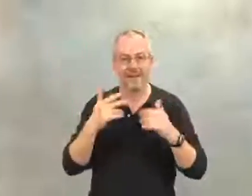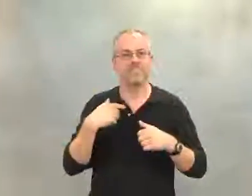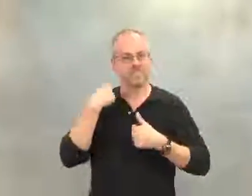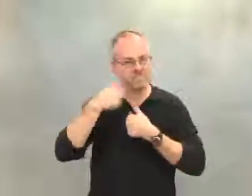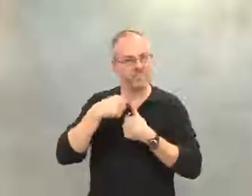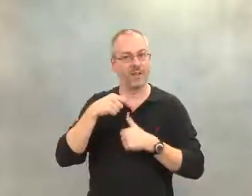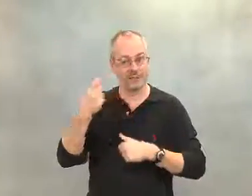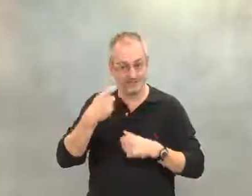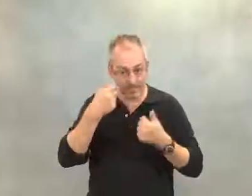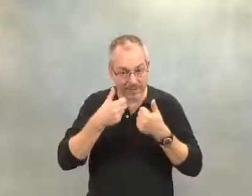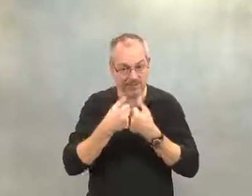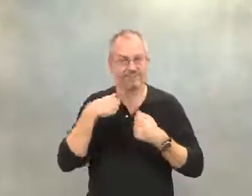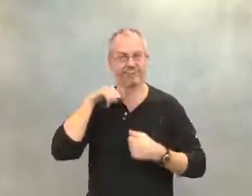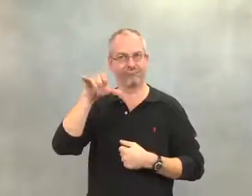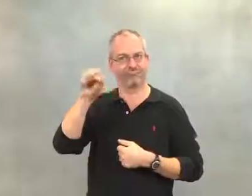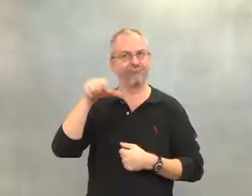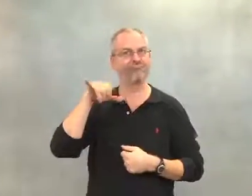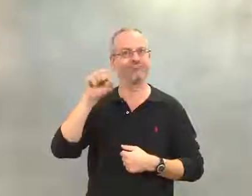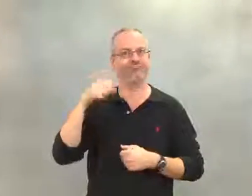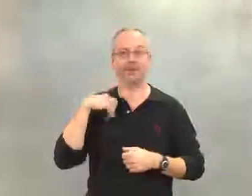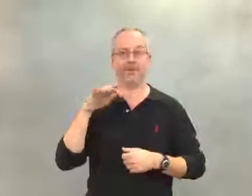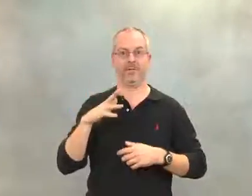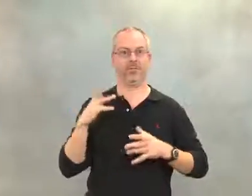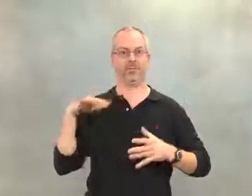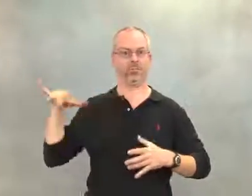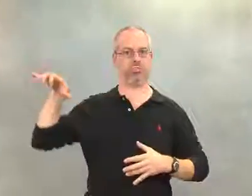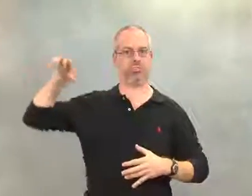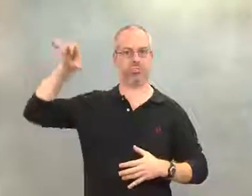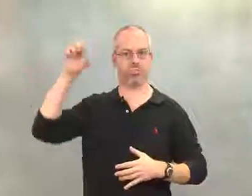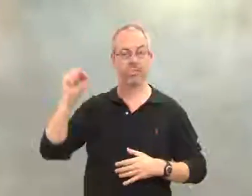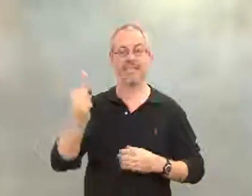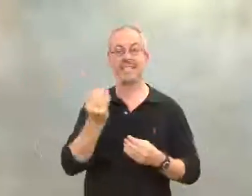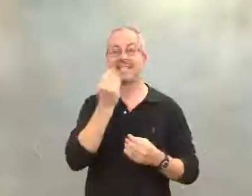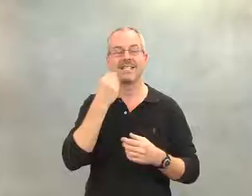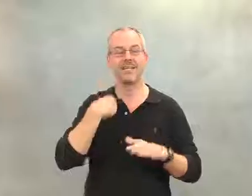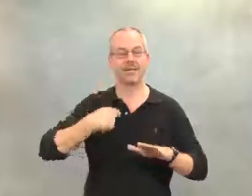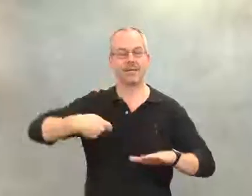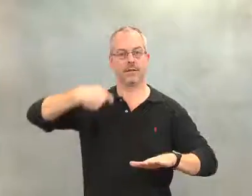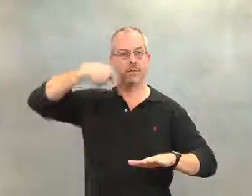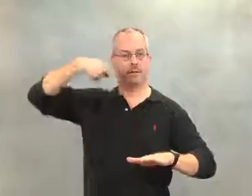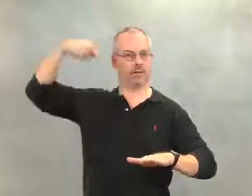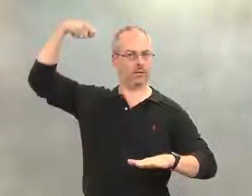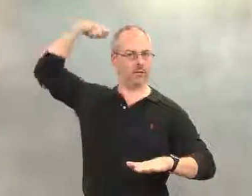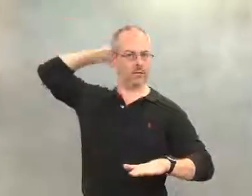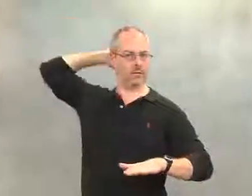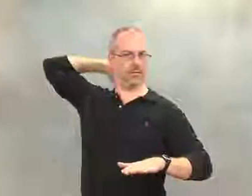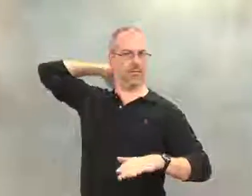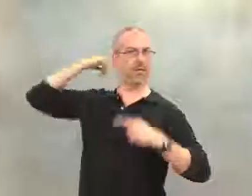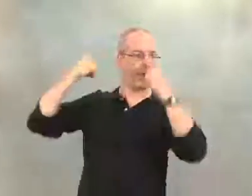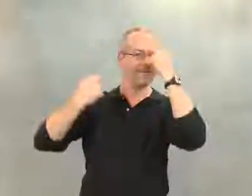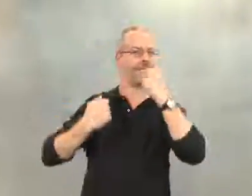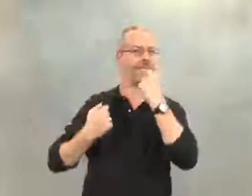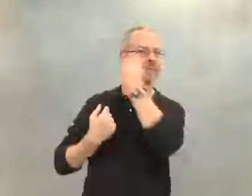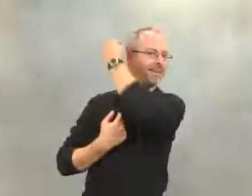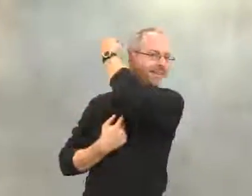They asked me if I remembered the accident, and I signed, "Yes" like this.